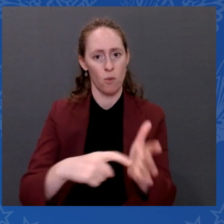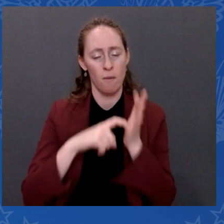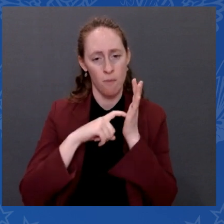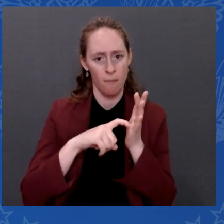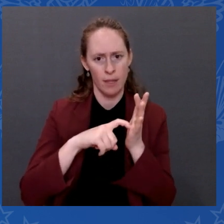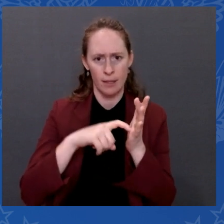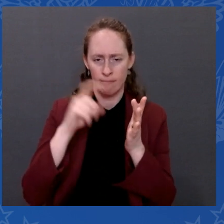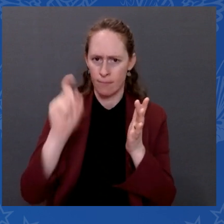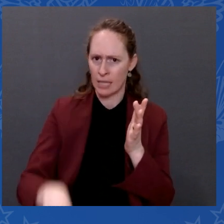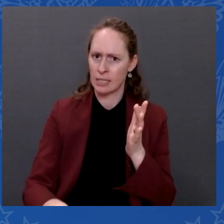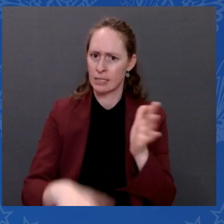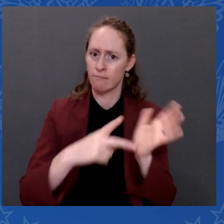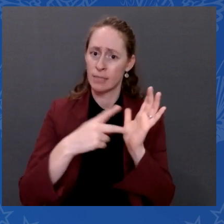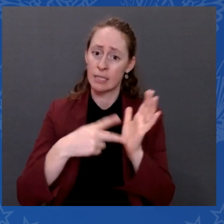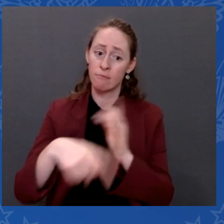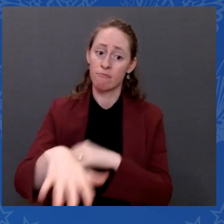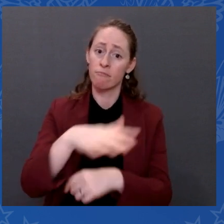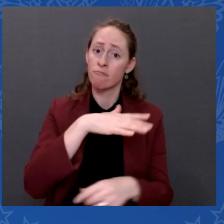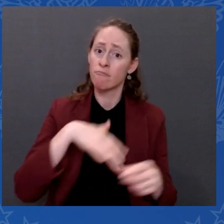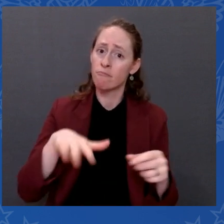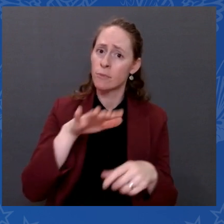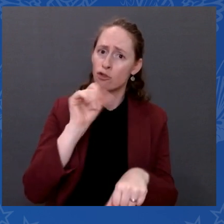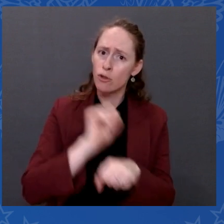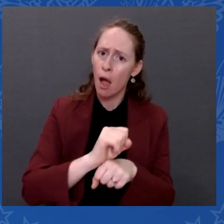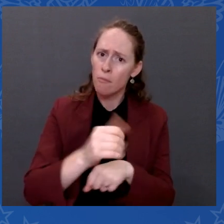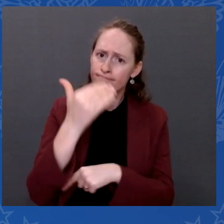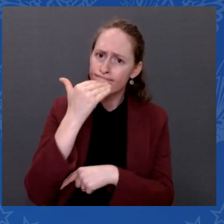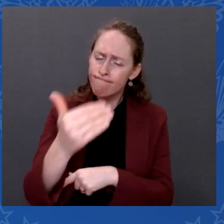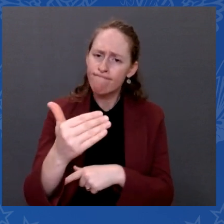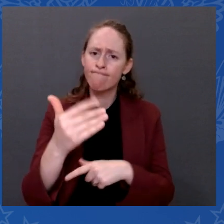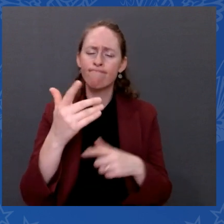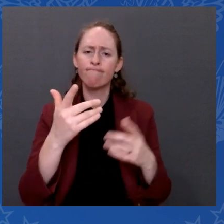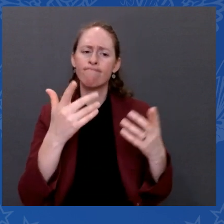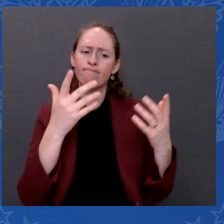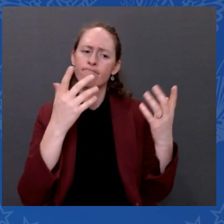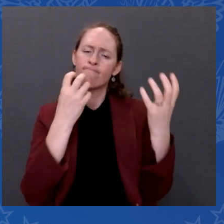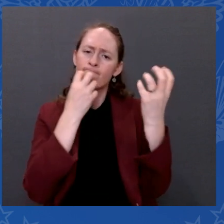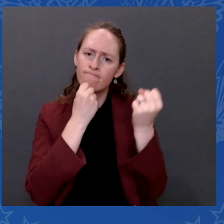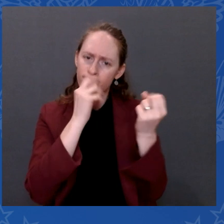And we're not allowing -- you know, we're -- we're not going to allow companies to use these funds